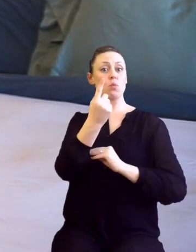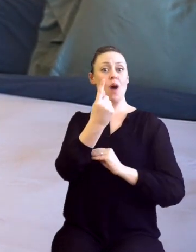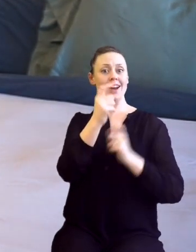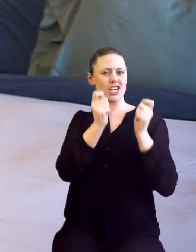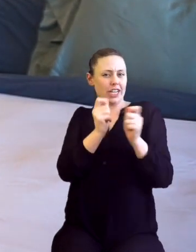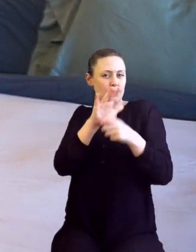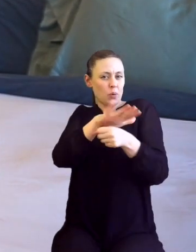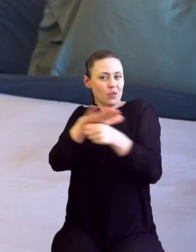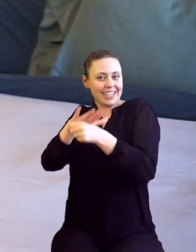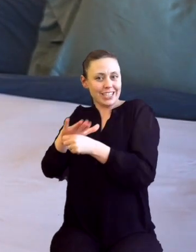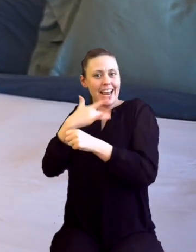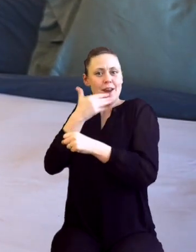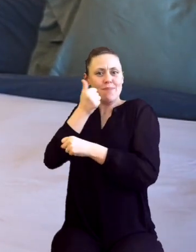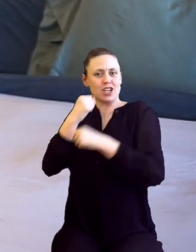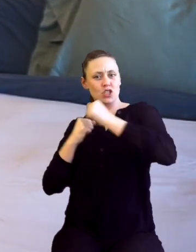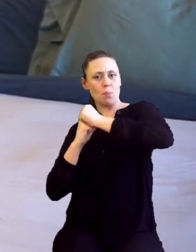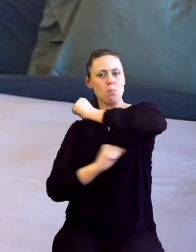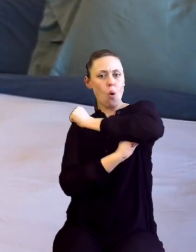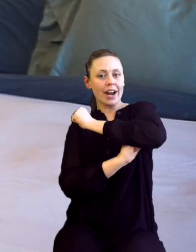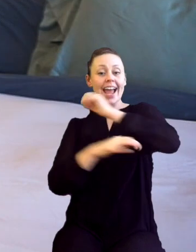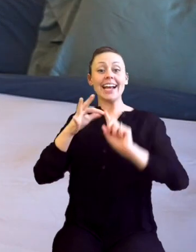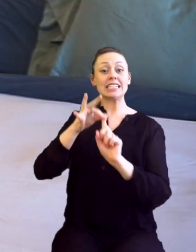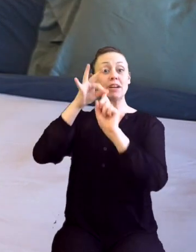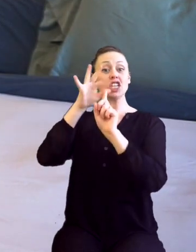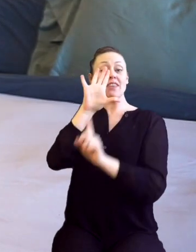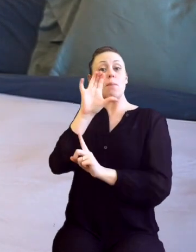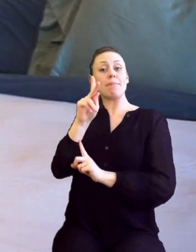provided better support especially in the lumbar region than those with just